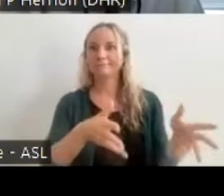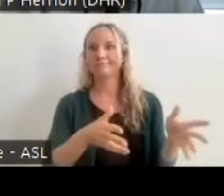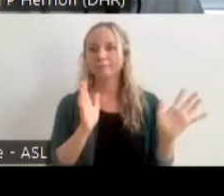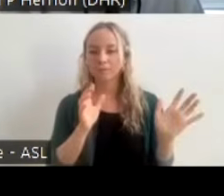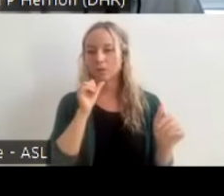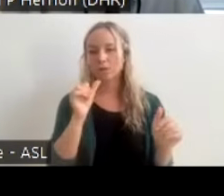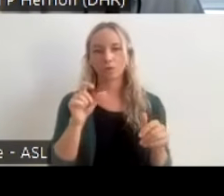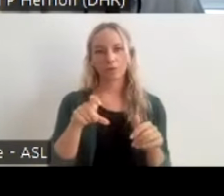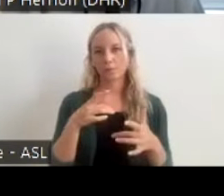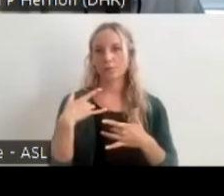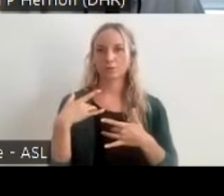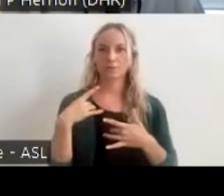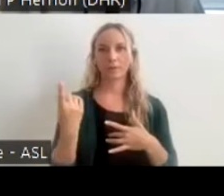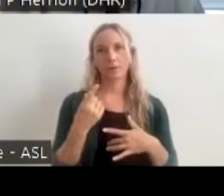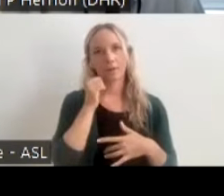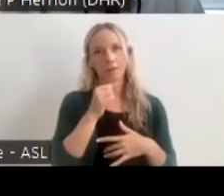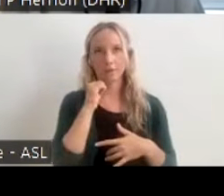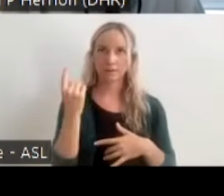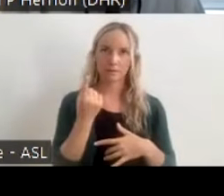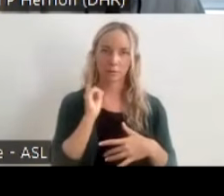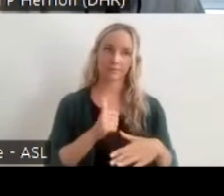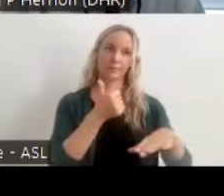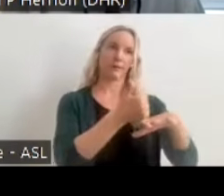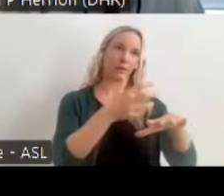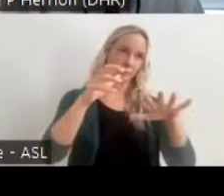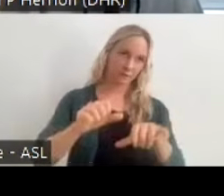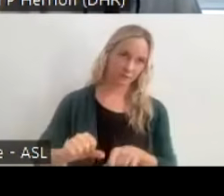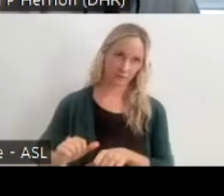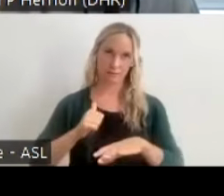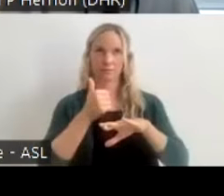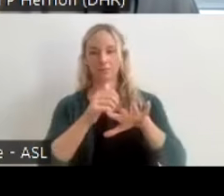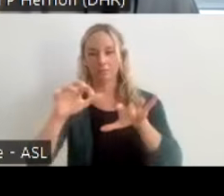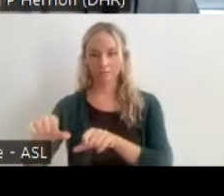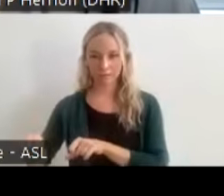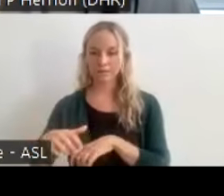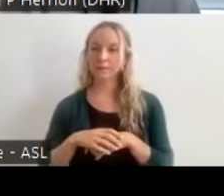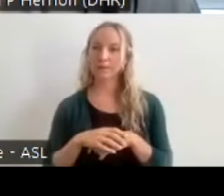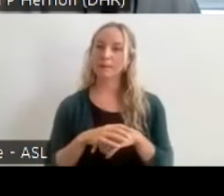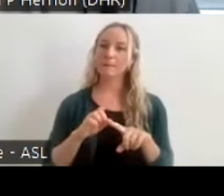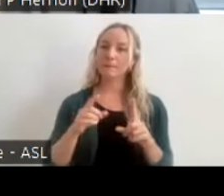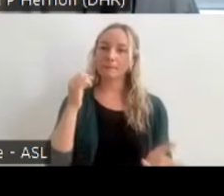alternative available is something we also look to make sure can be done, So you know, some pretty straightforward